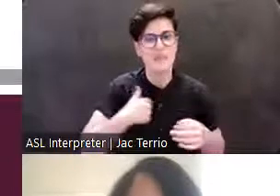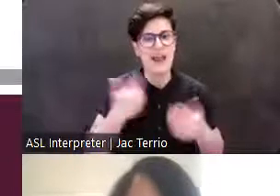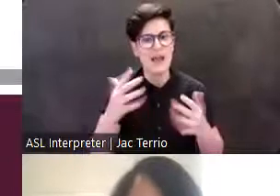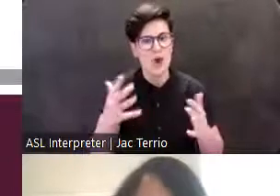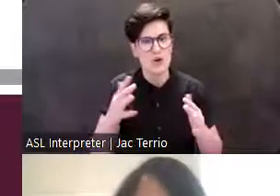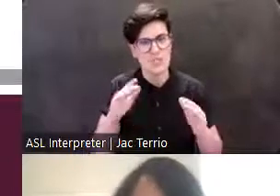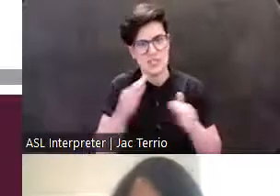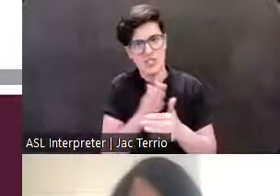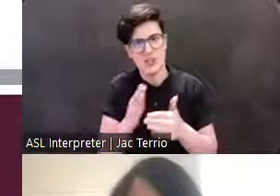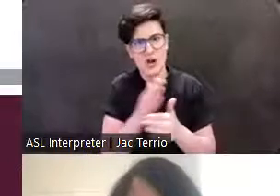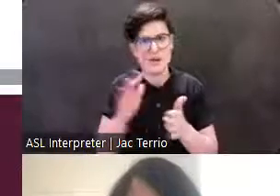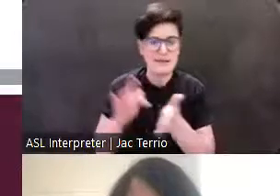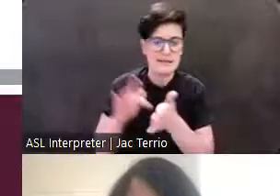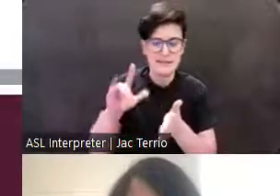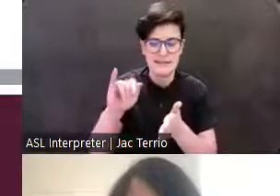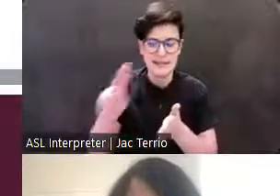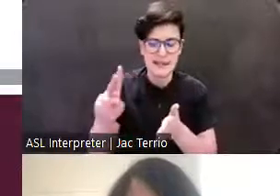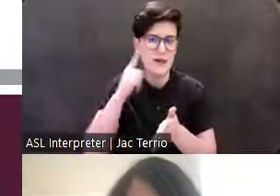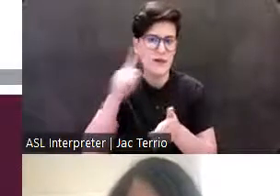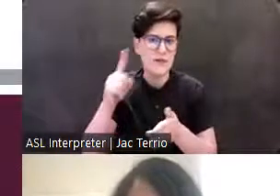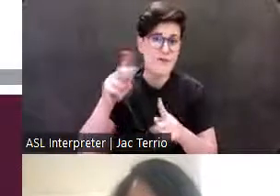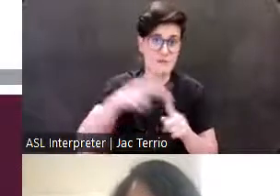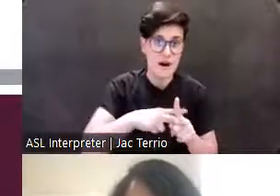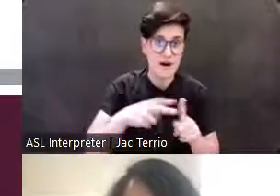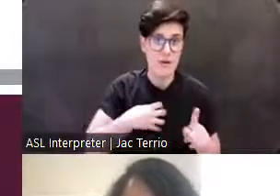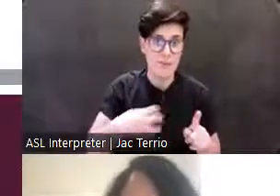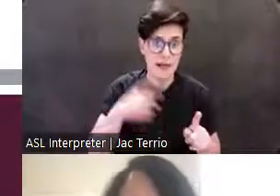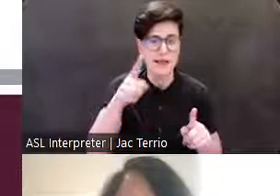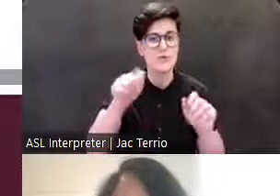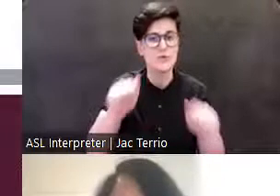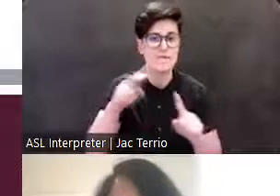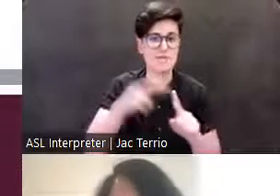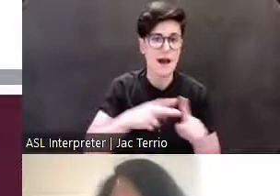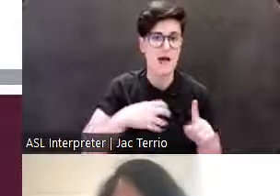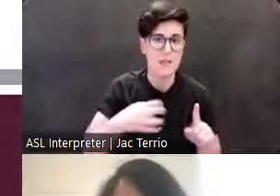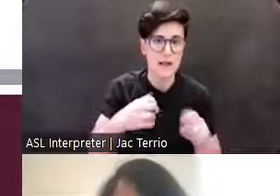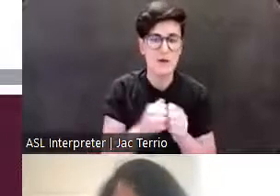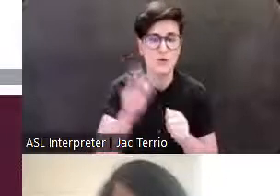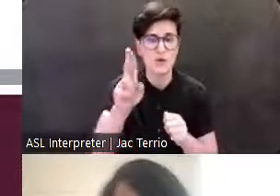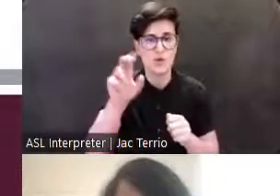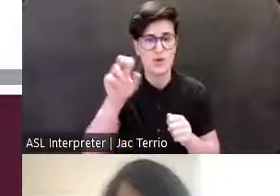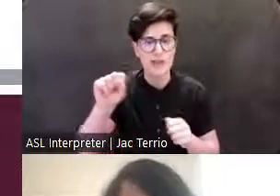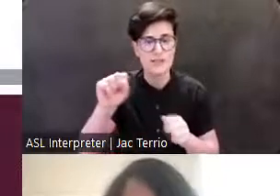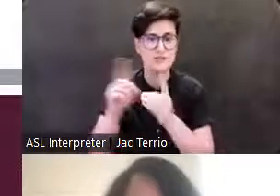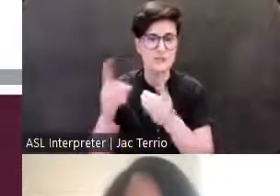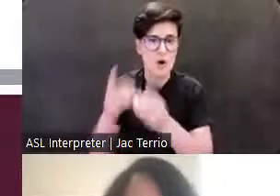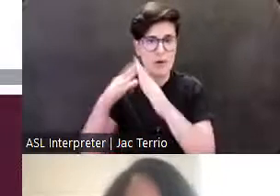You can file a complaint with United States Department of Housing and Urban Development. HUD.